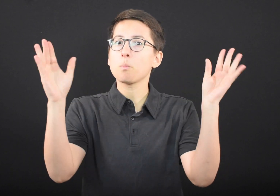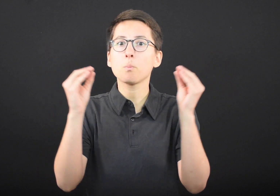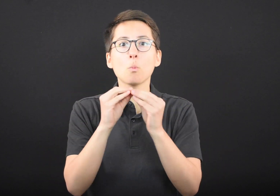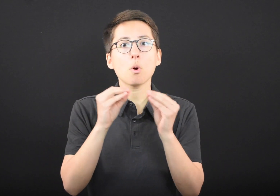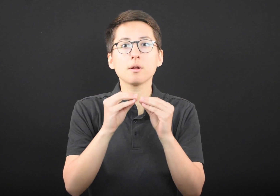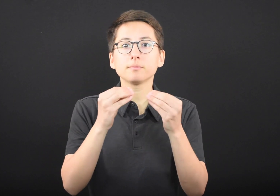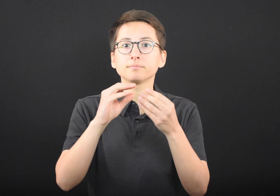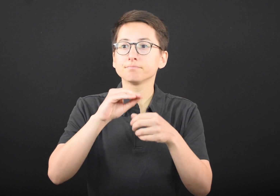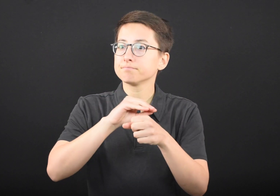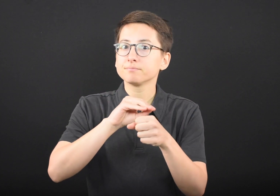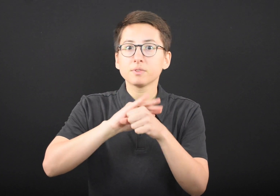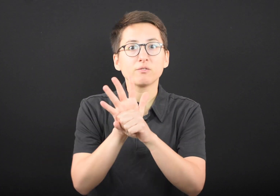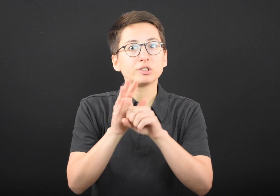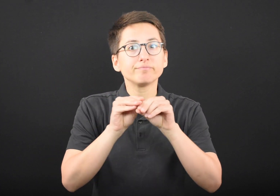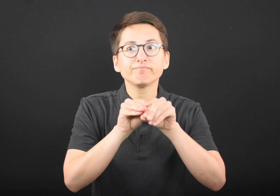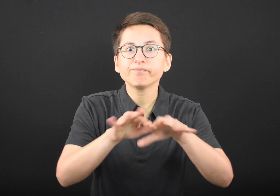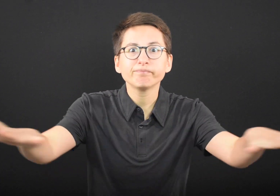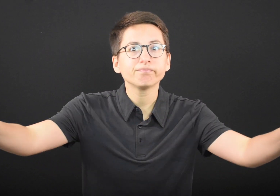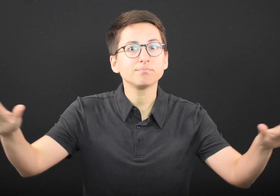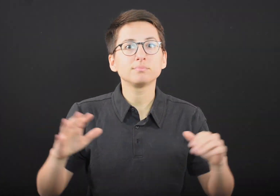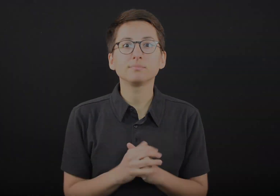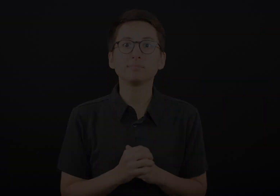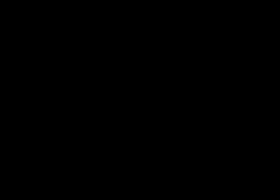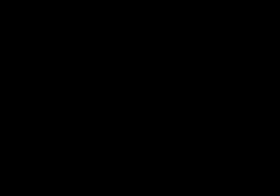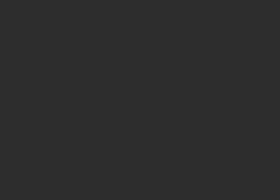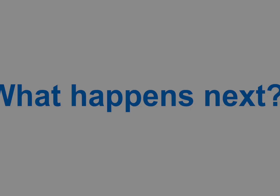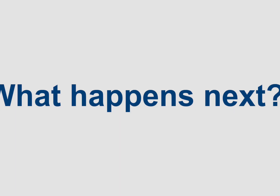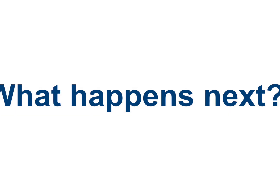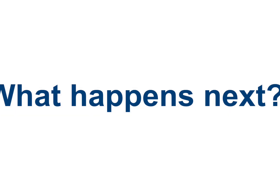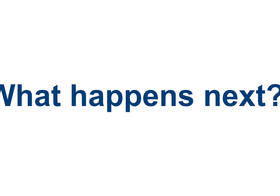effective vaccines that are helping get us closer to the end of this pandemic.